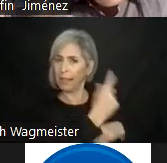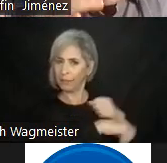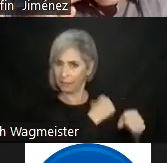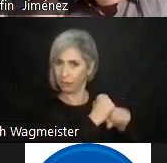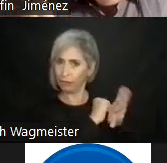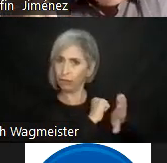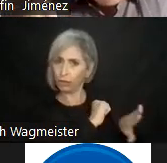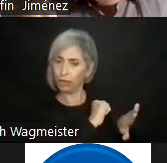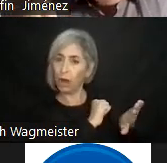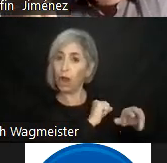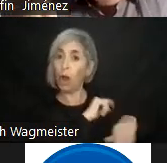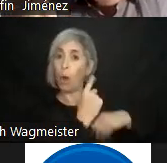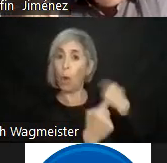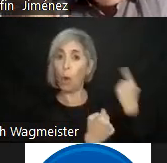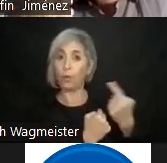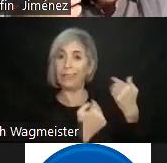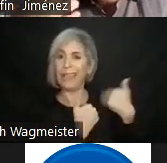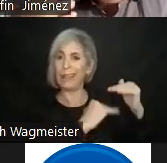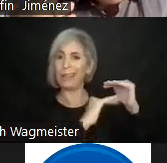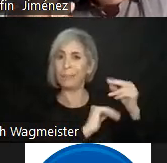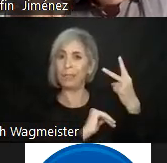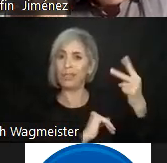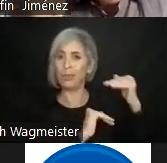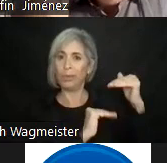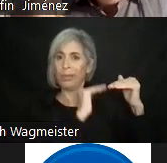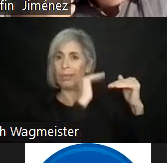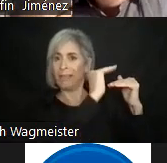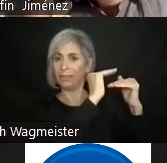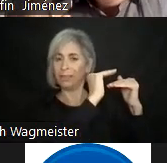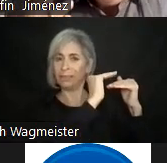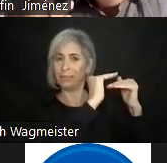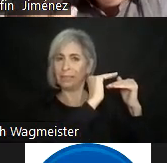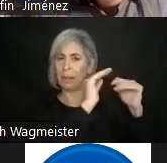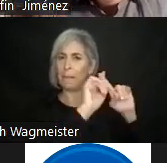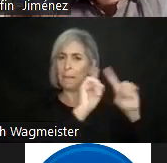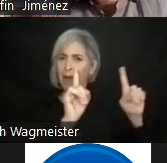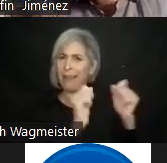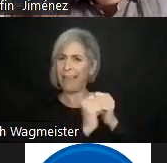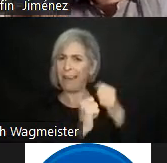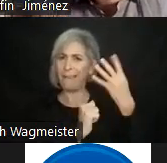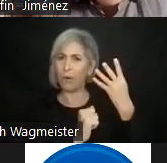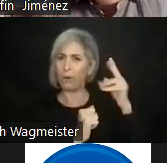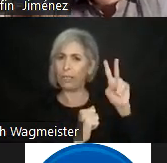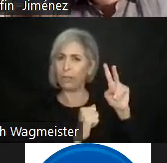only two levels. But we have 42 sections and five annexes.